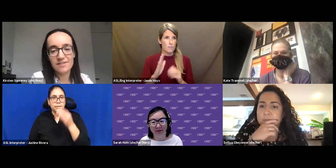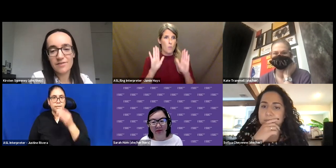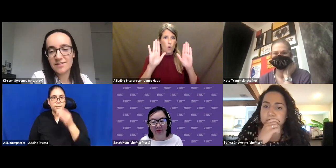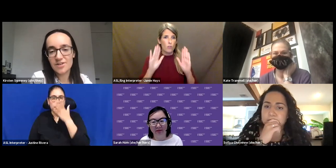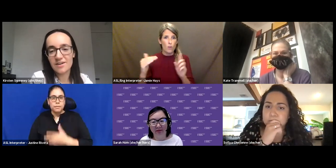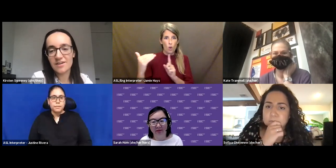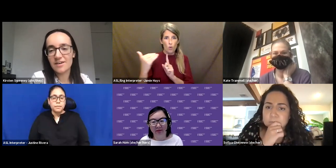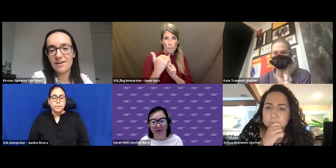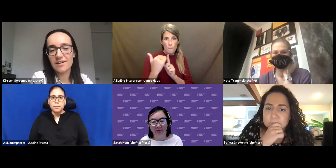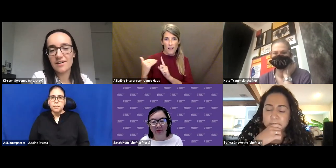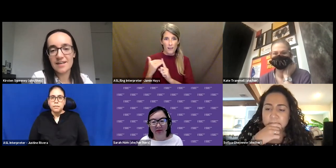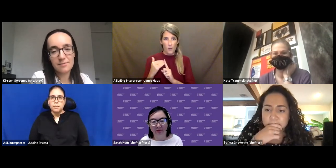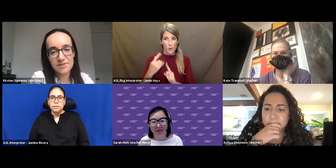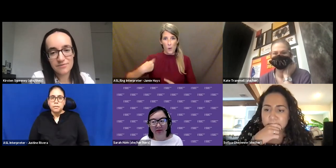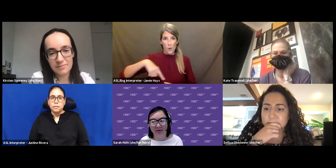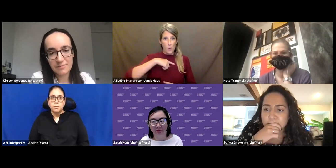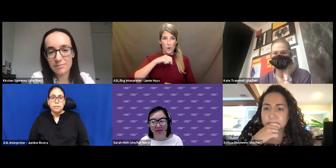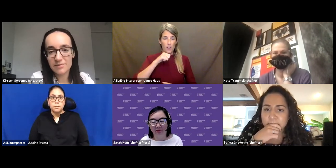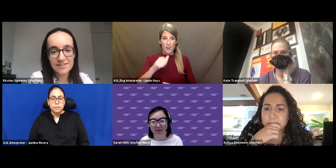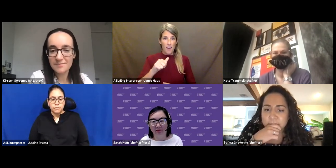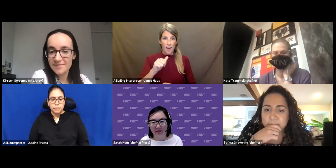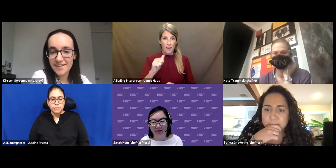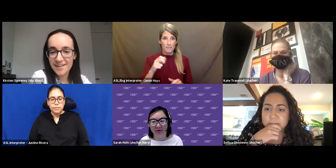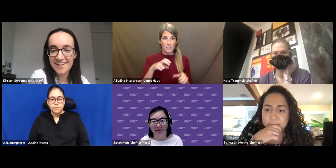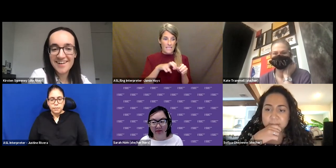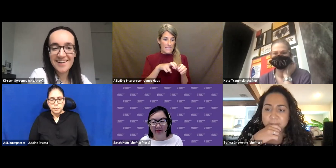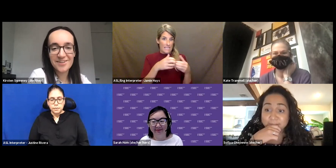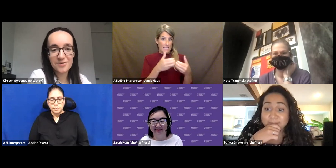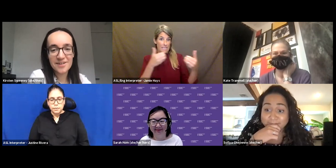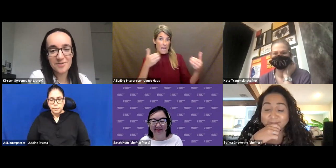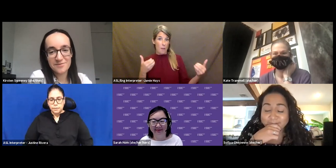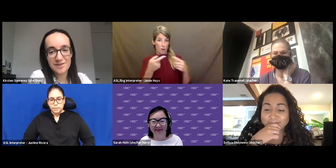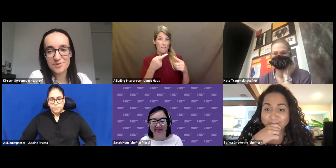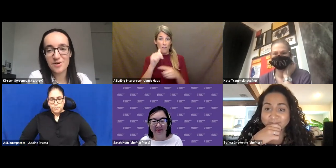none of us are exempt from ableism, including those of us